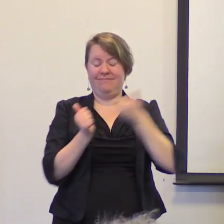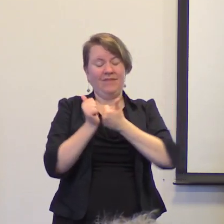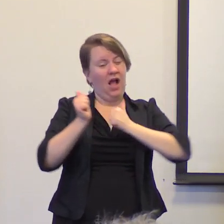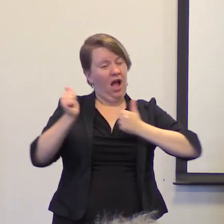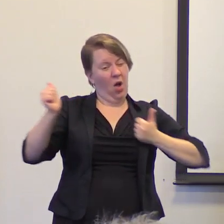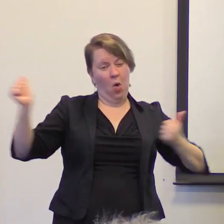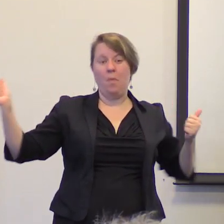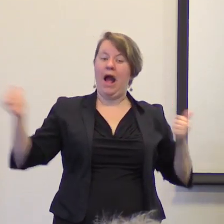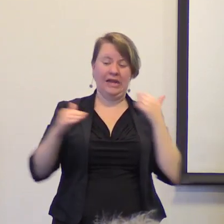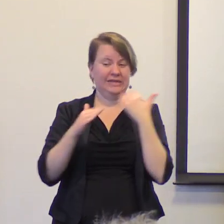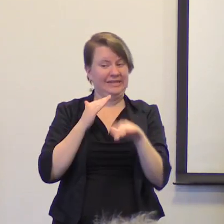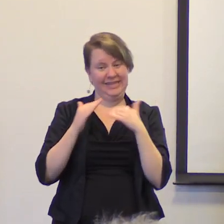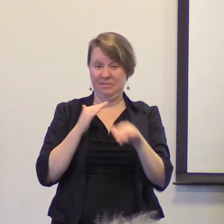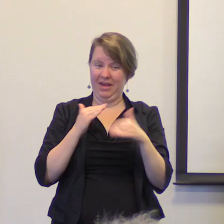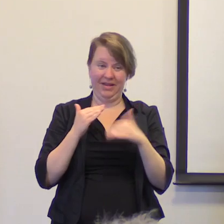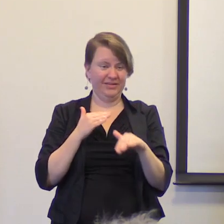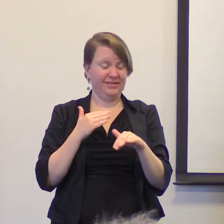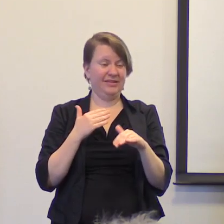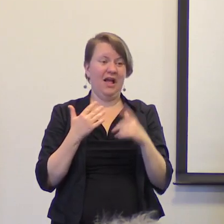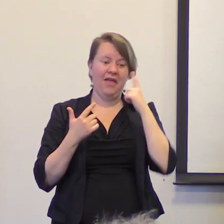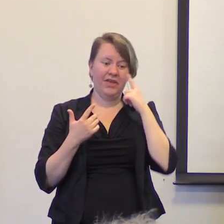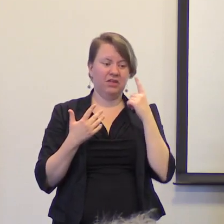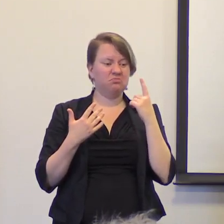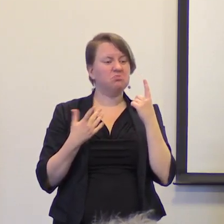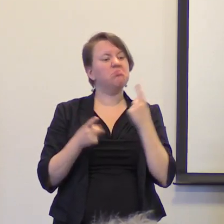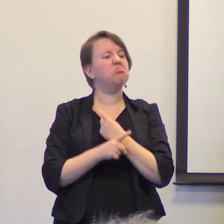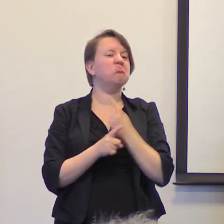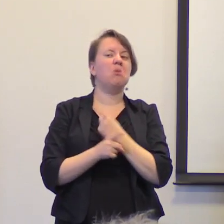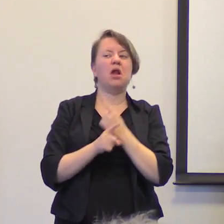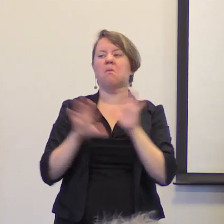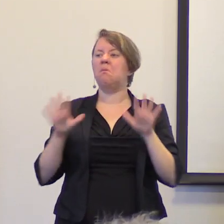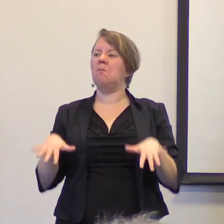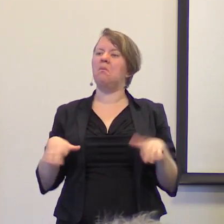I think under ordinary circumstances, the affiliate would've been here with the table